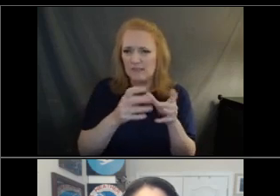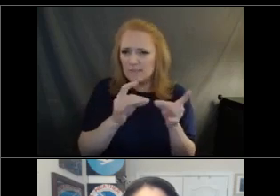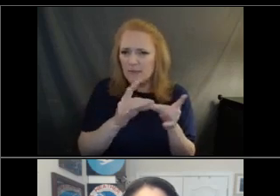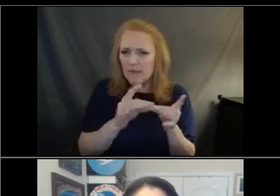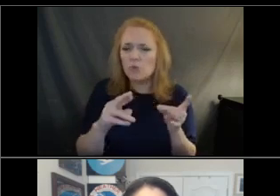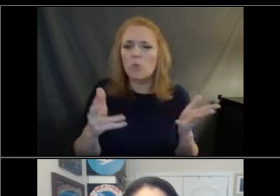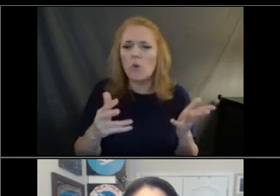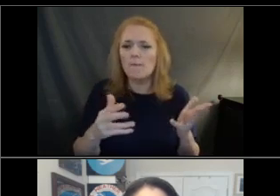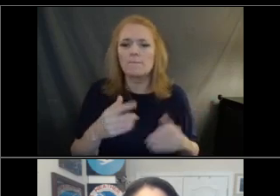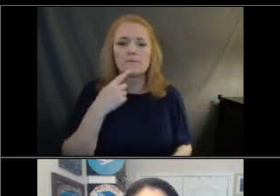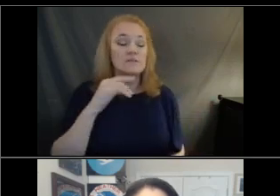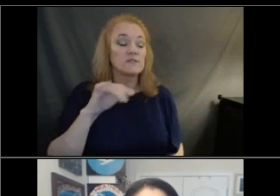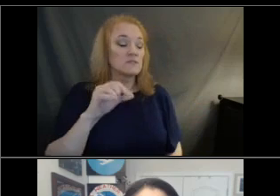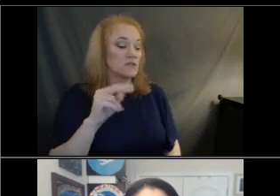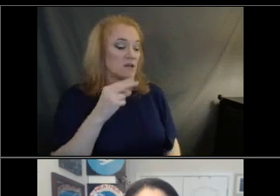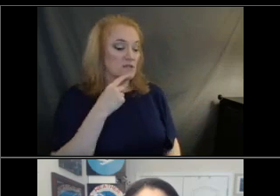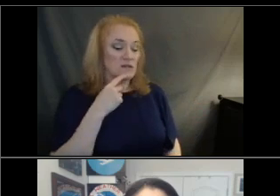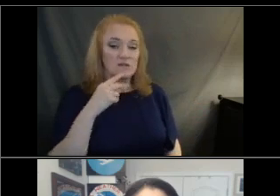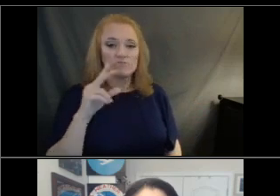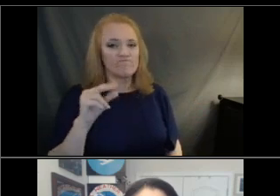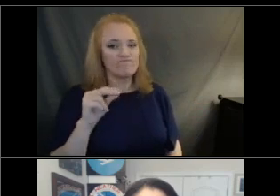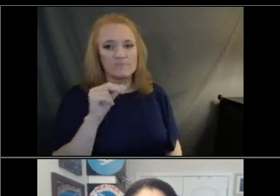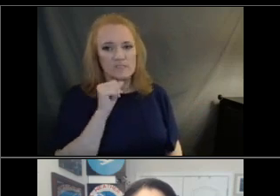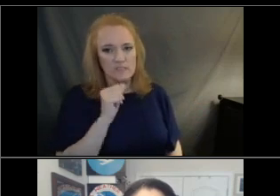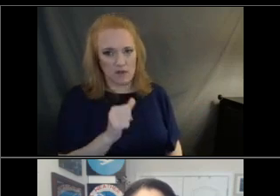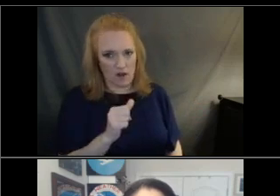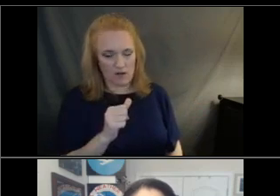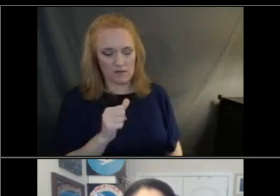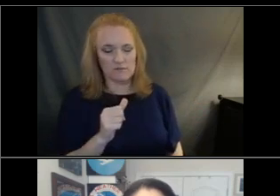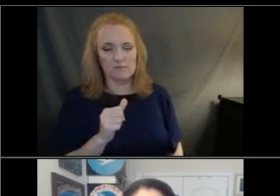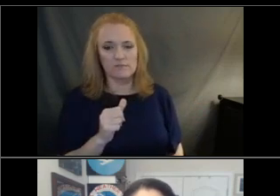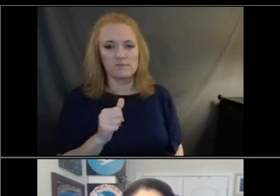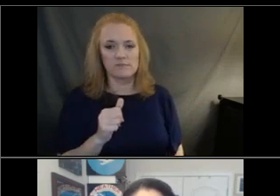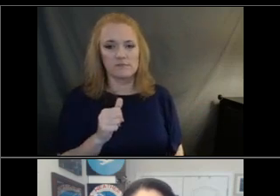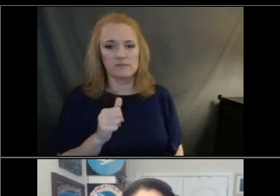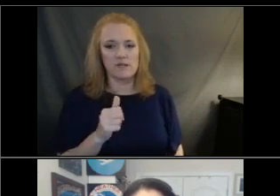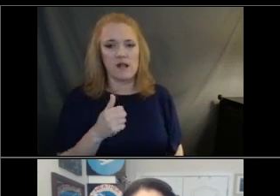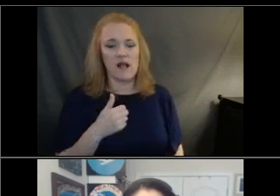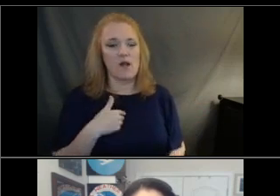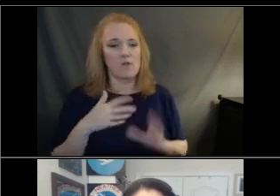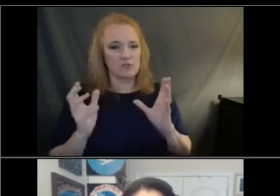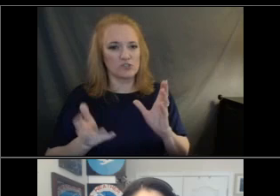Yeah, currently it's not, we don't, but I just chatted and talked to a few of my